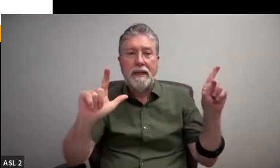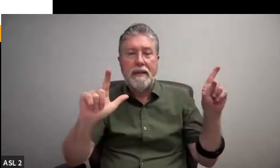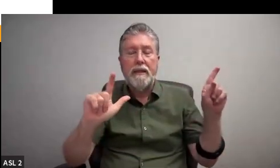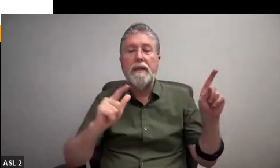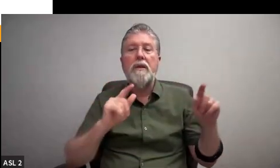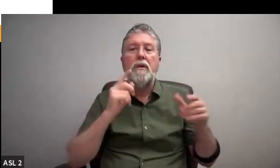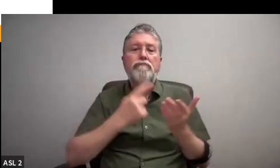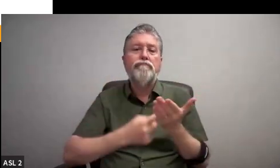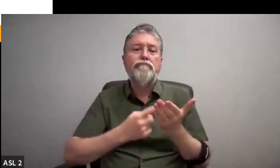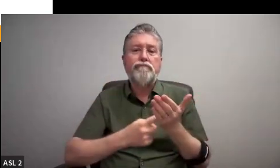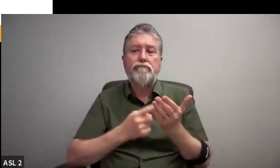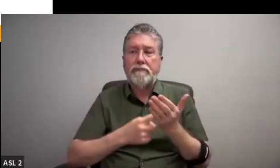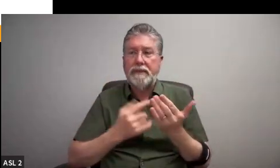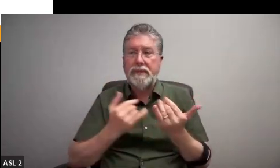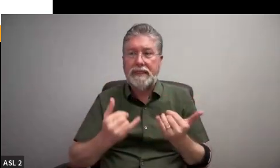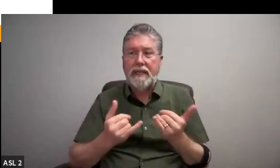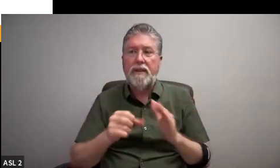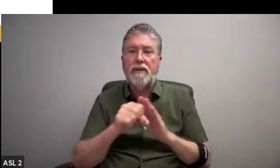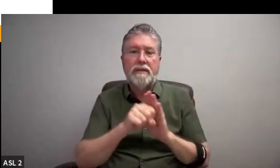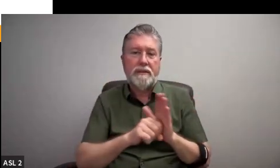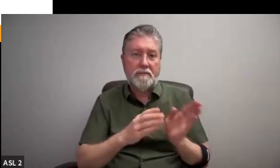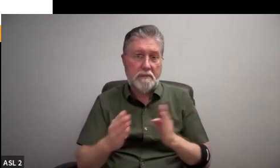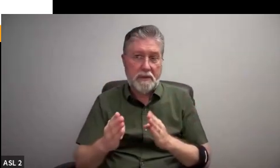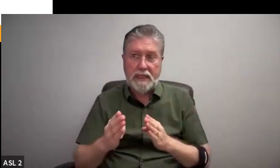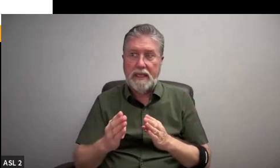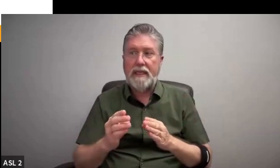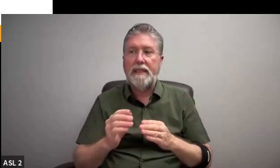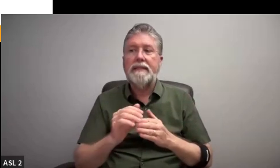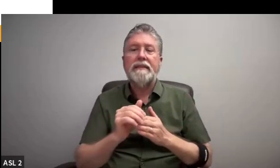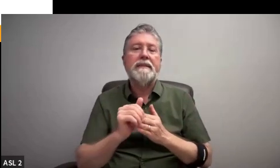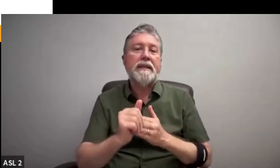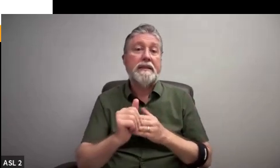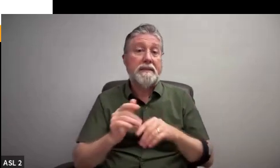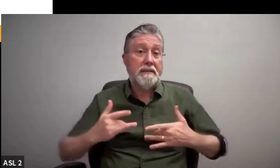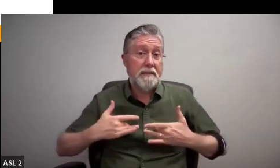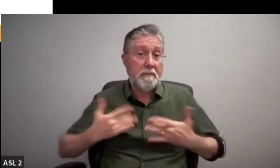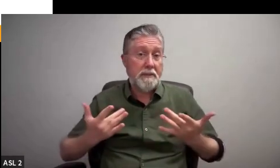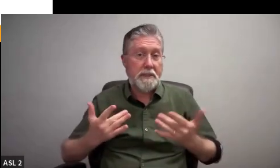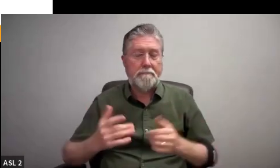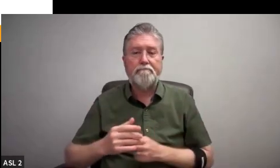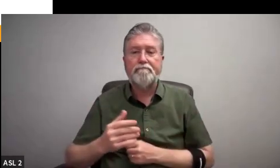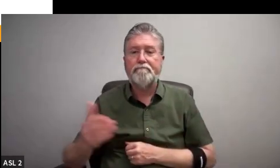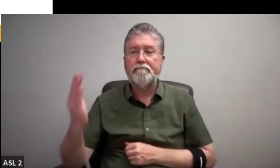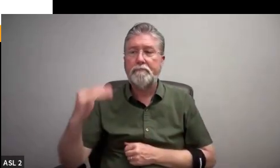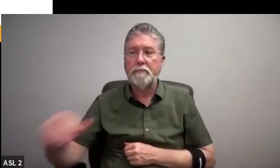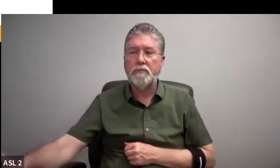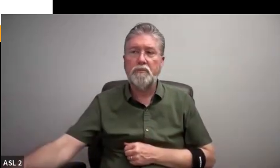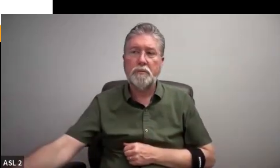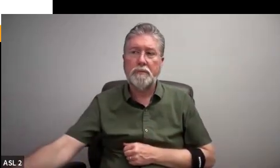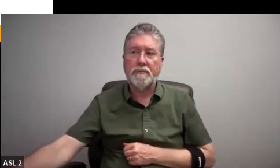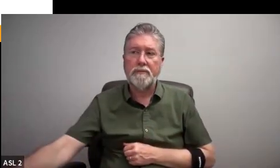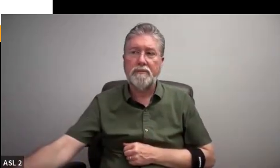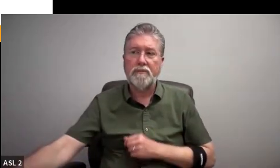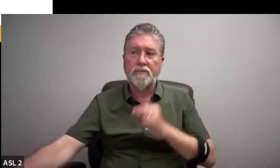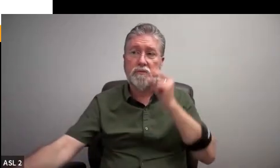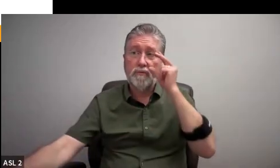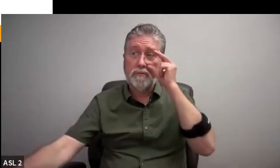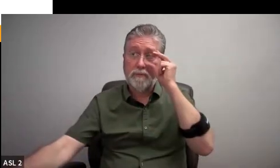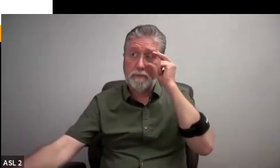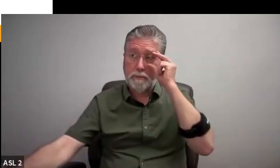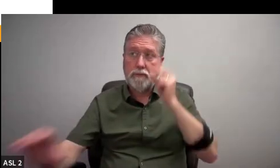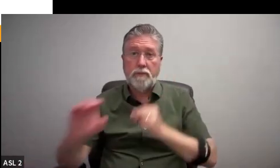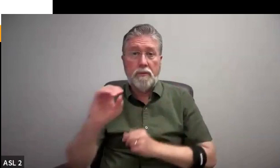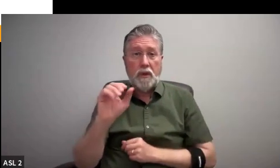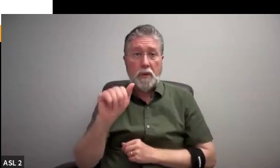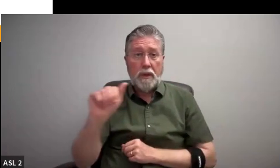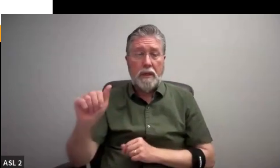on aging guidance update. Next slide please. Congress originally passed the OAA in 1965